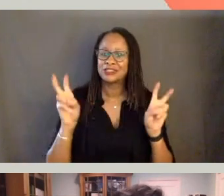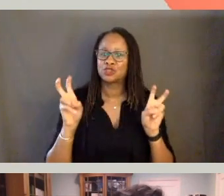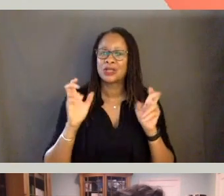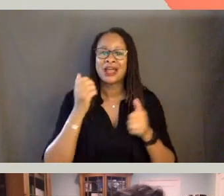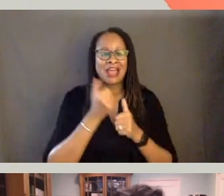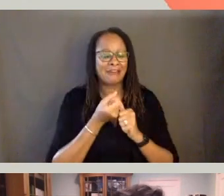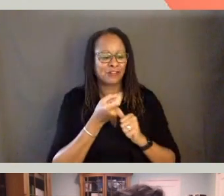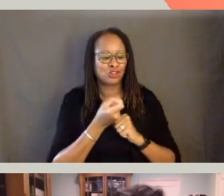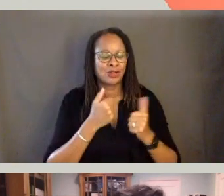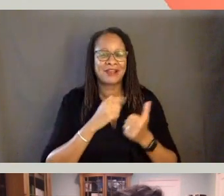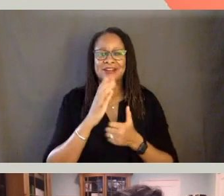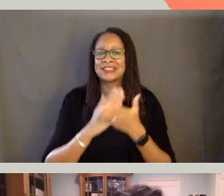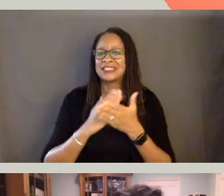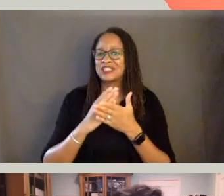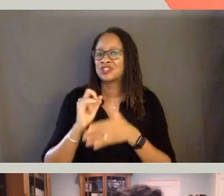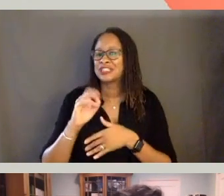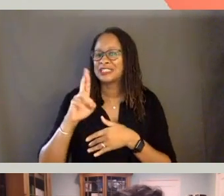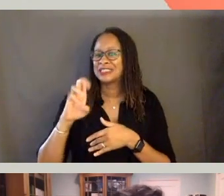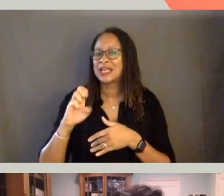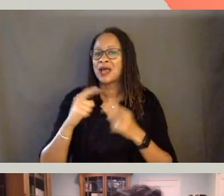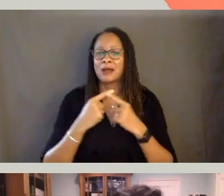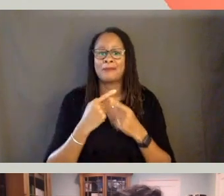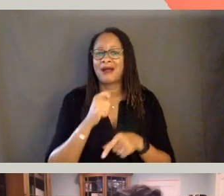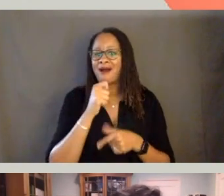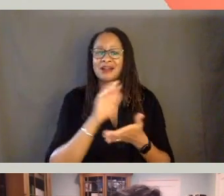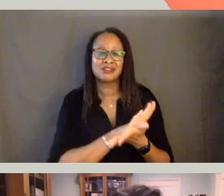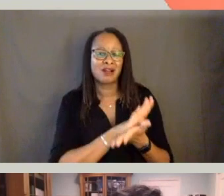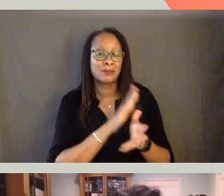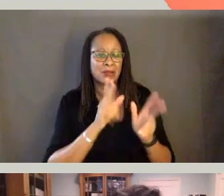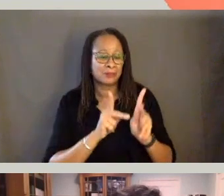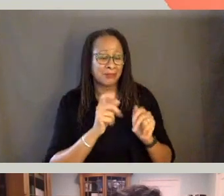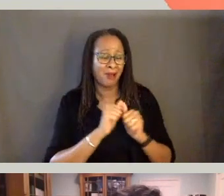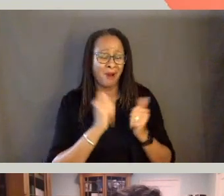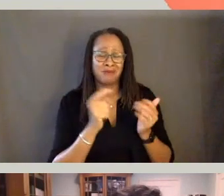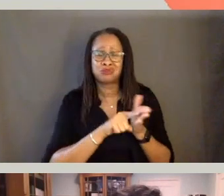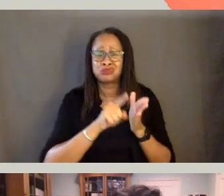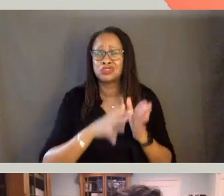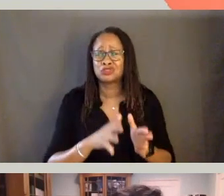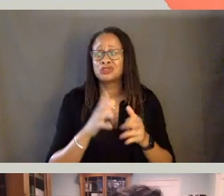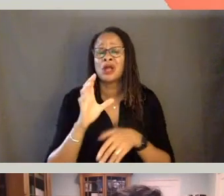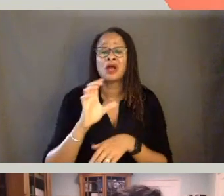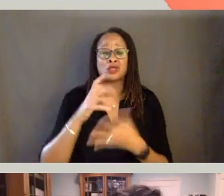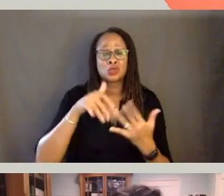Every year there's a series about undocumented folks. There's all these researchers, sociologists